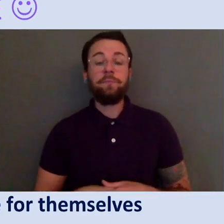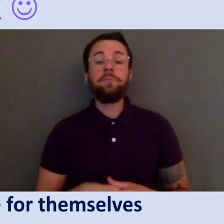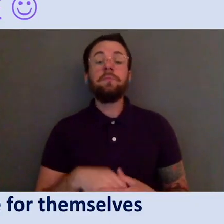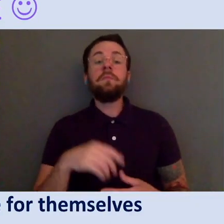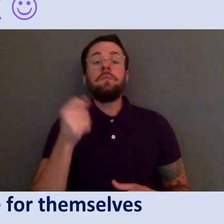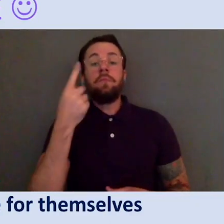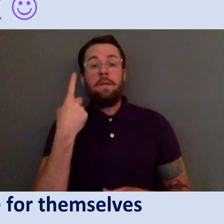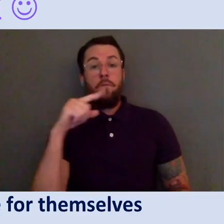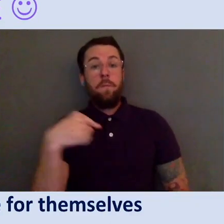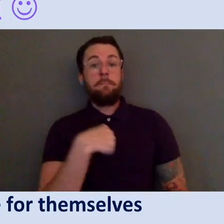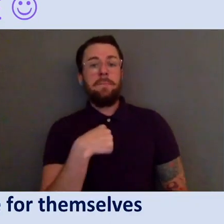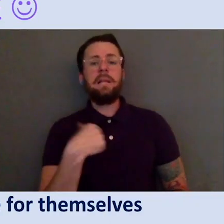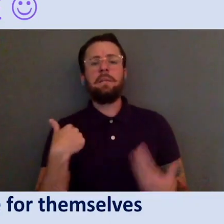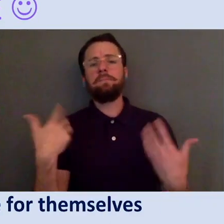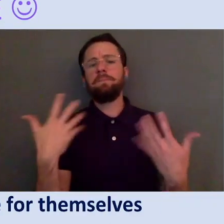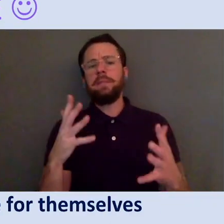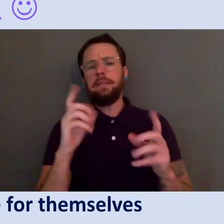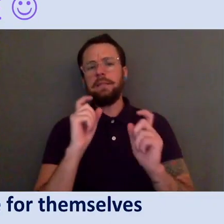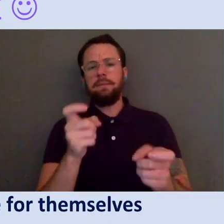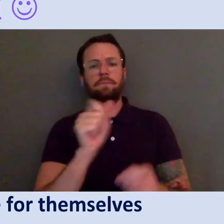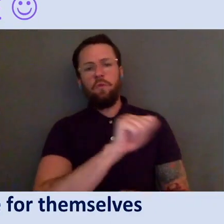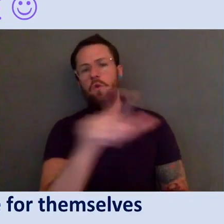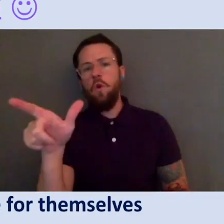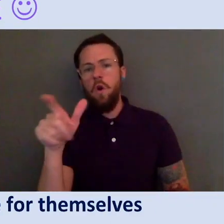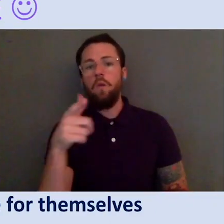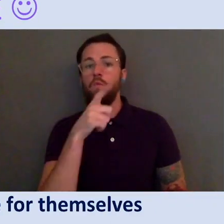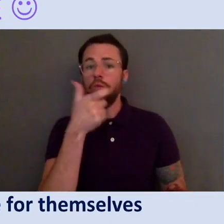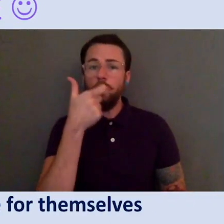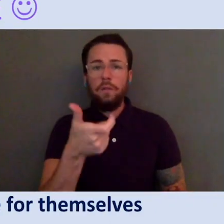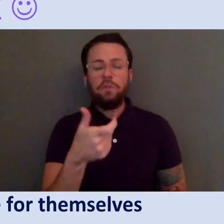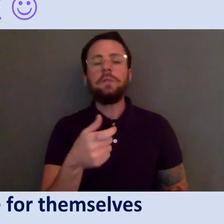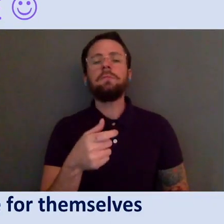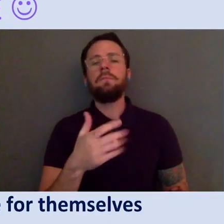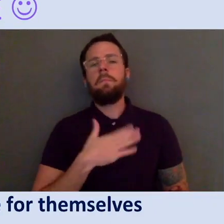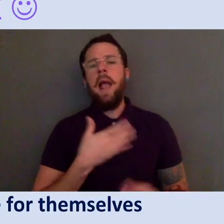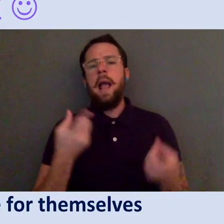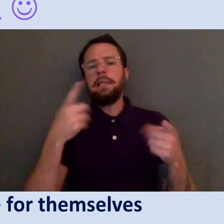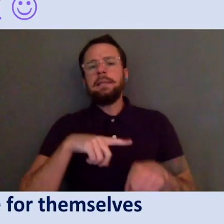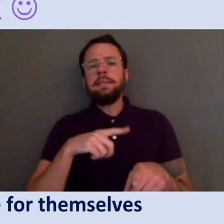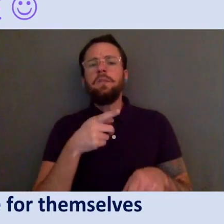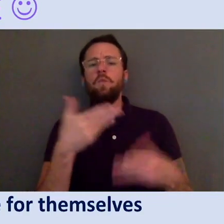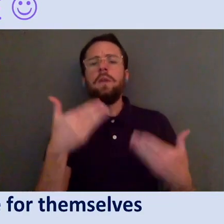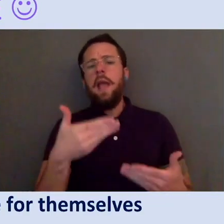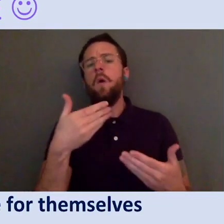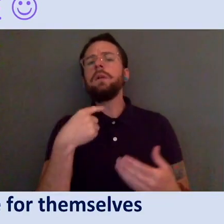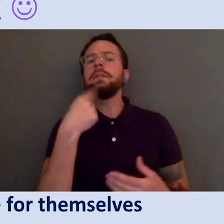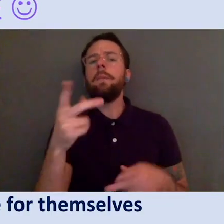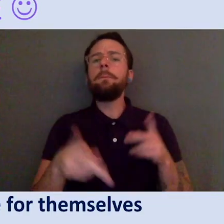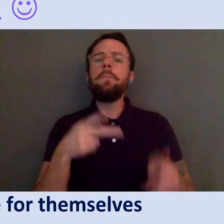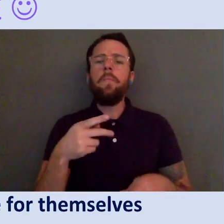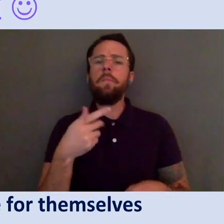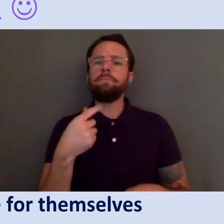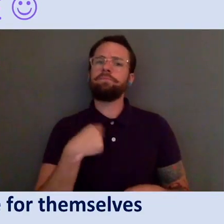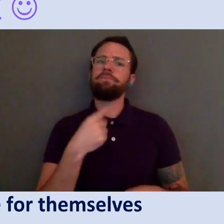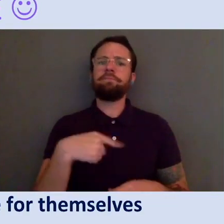That is not really a polite thing to do in the community.